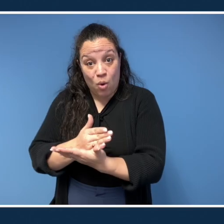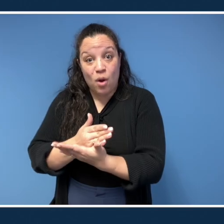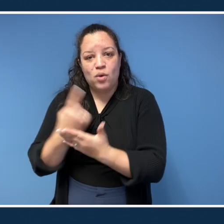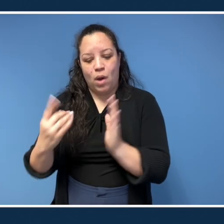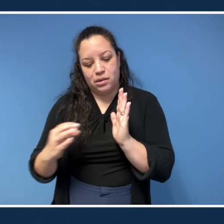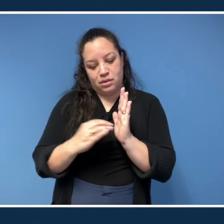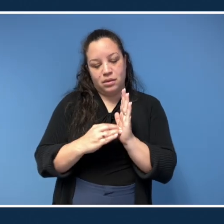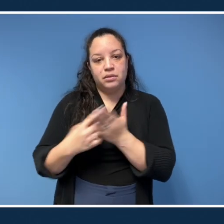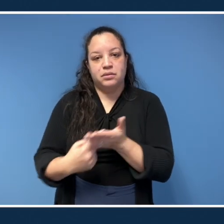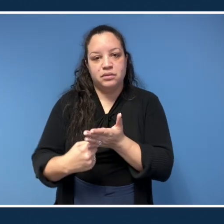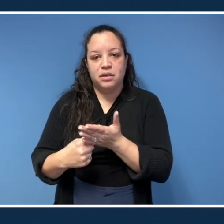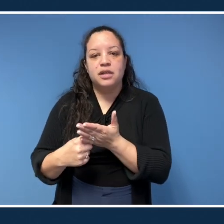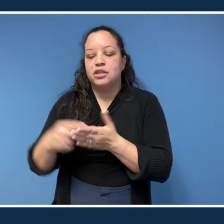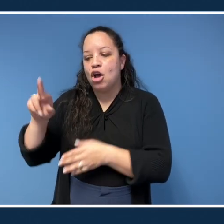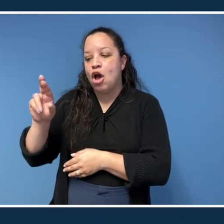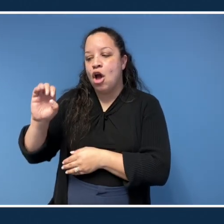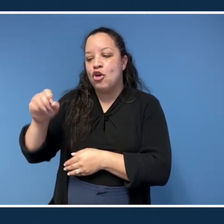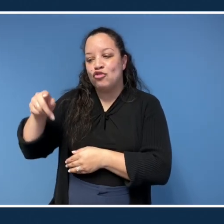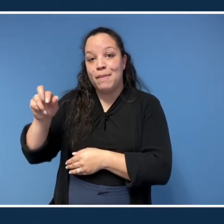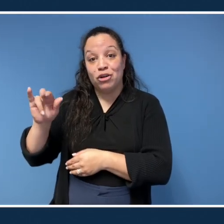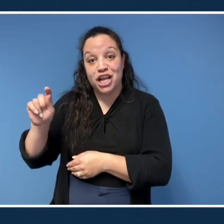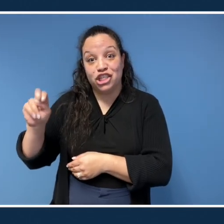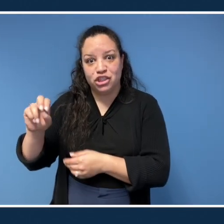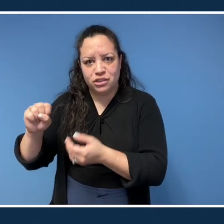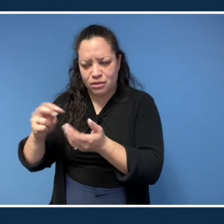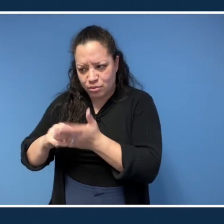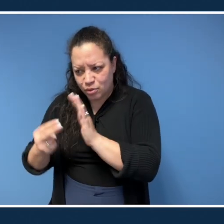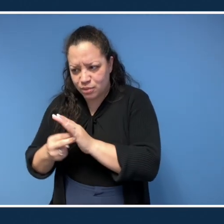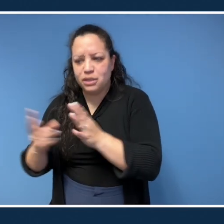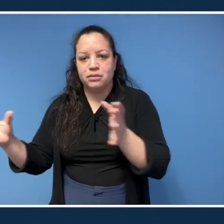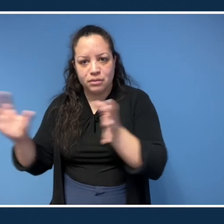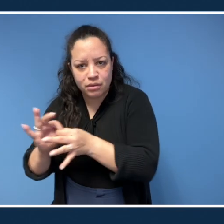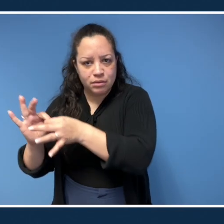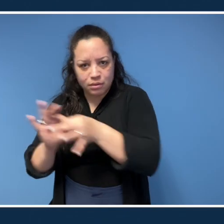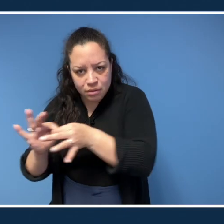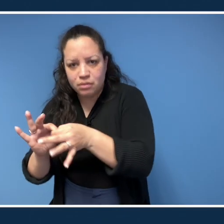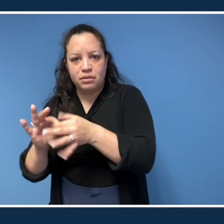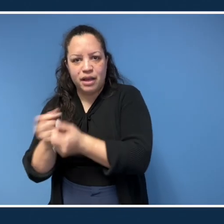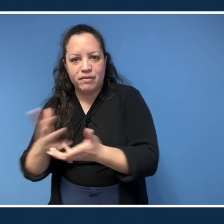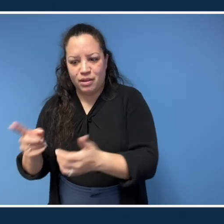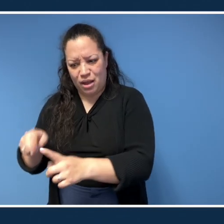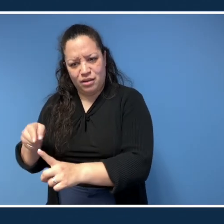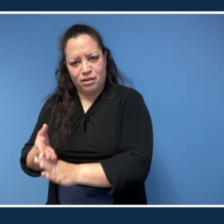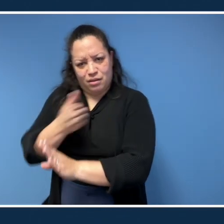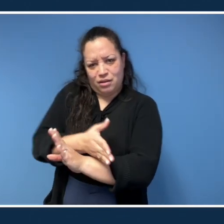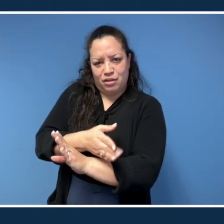start talking about reparations, we need to be recognized first. And what does that actually look like in that context? And for me,